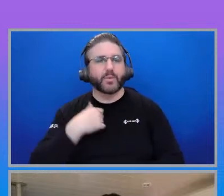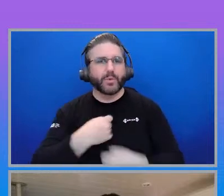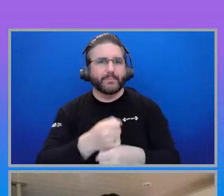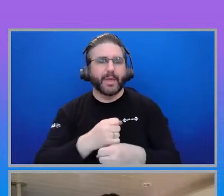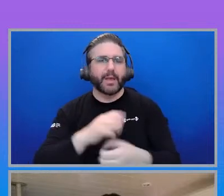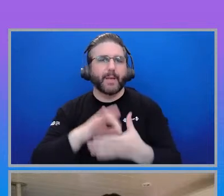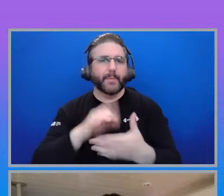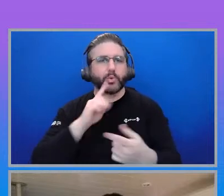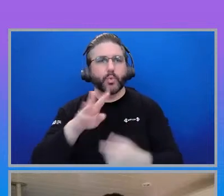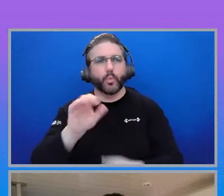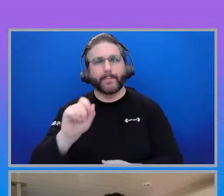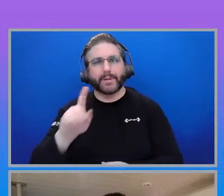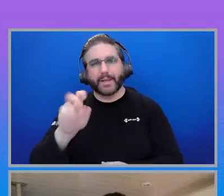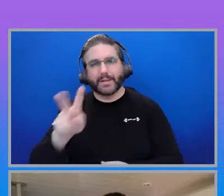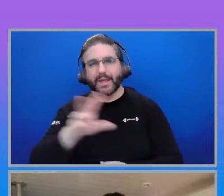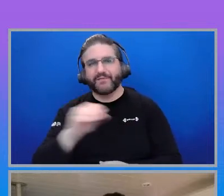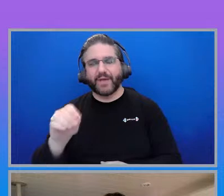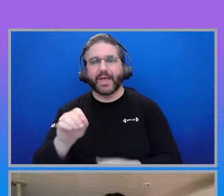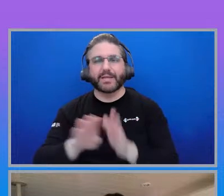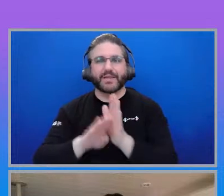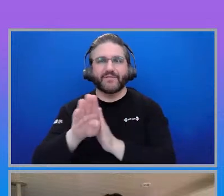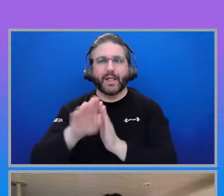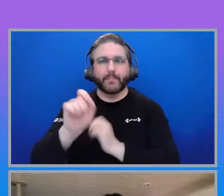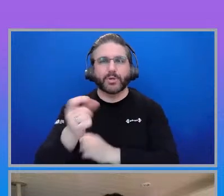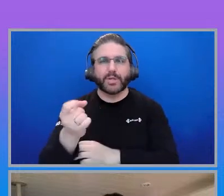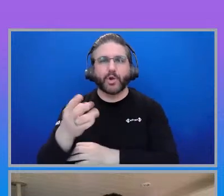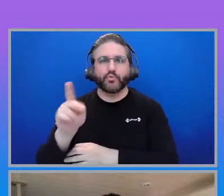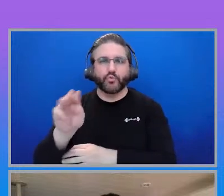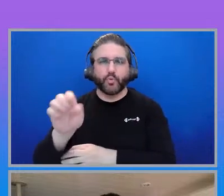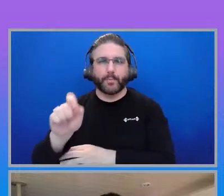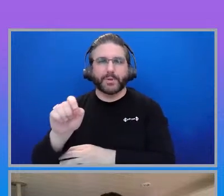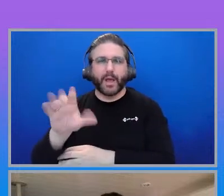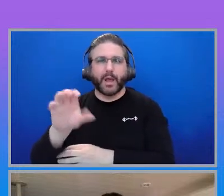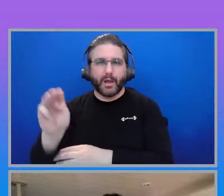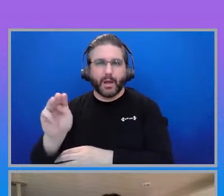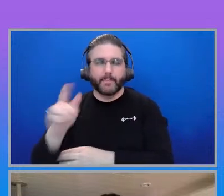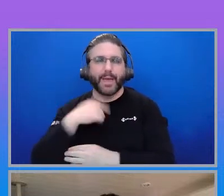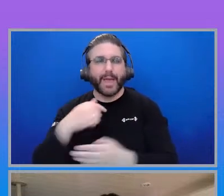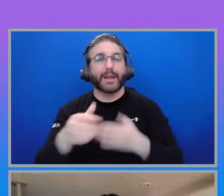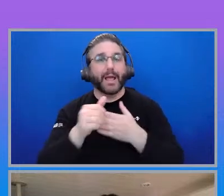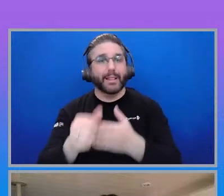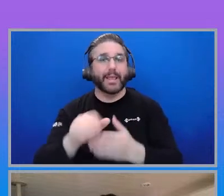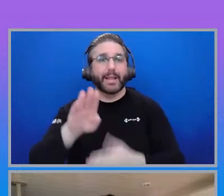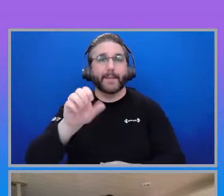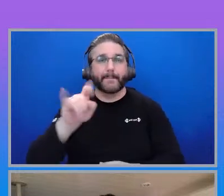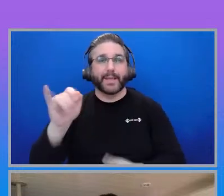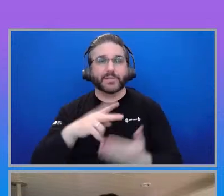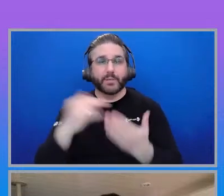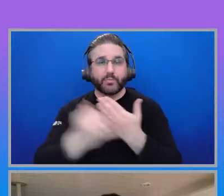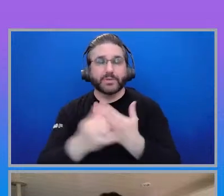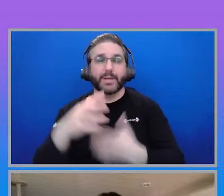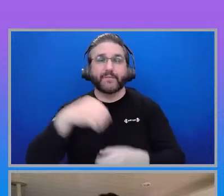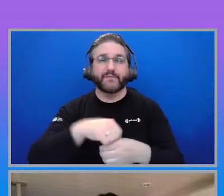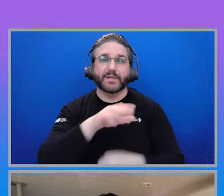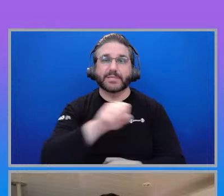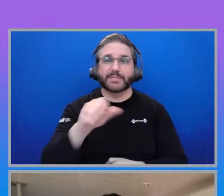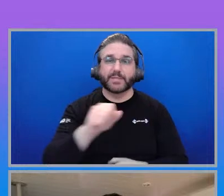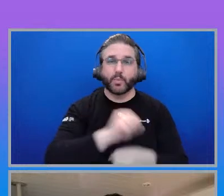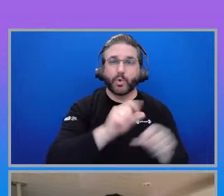content to Web.dev and developer.com. I also help lead the baseline project. I'm a CSS